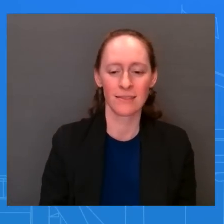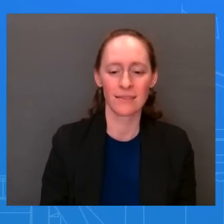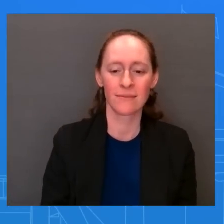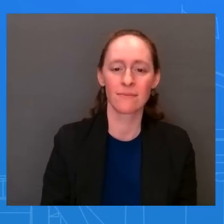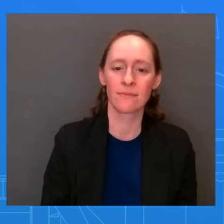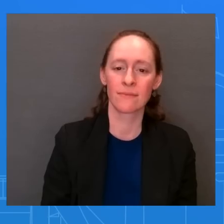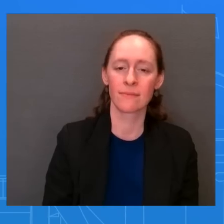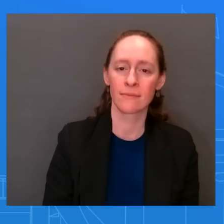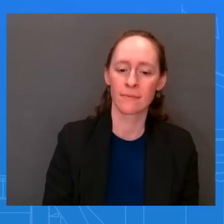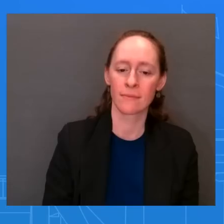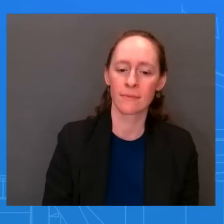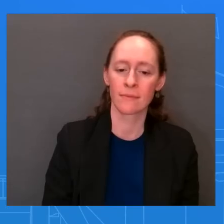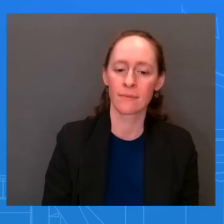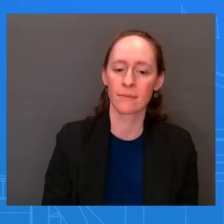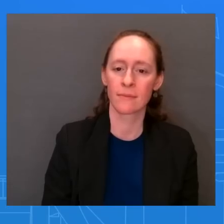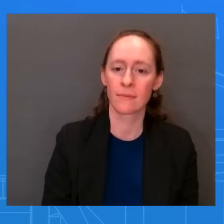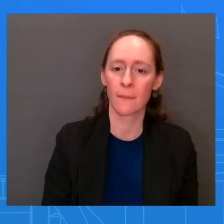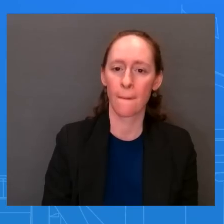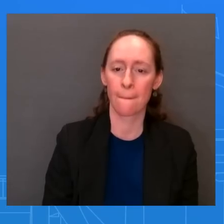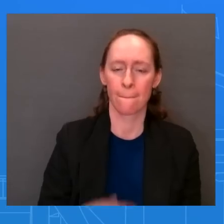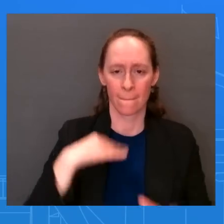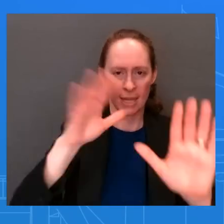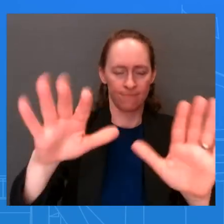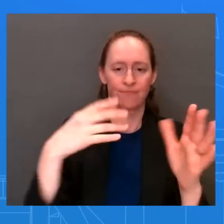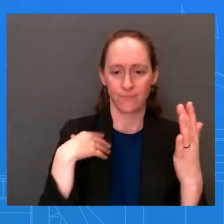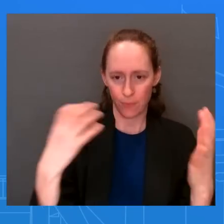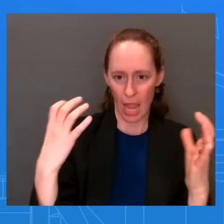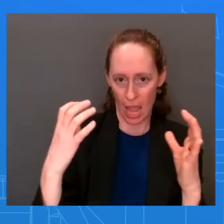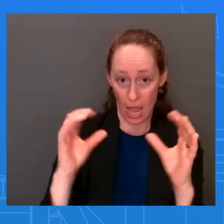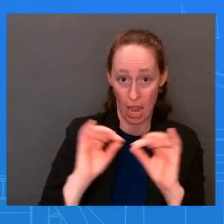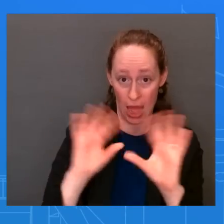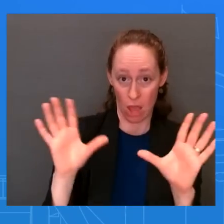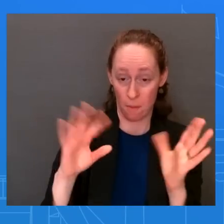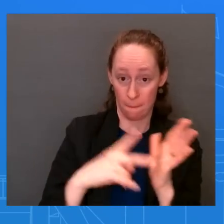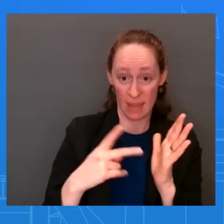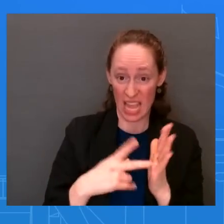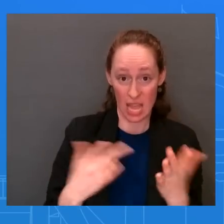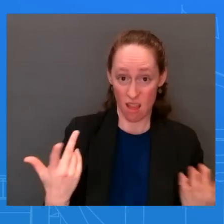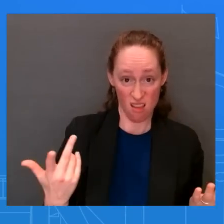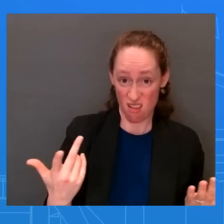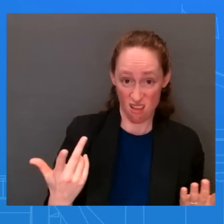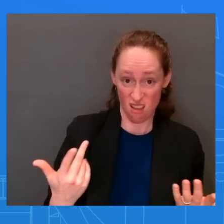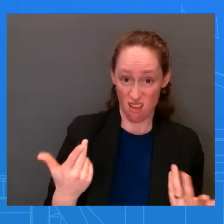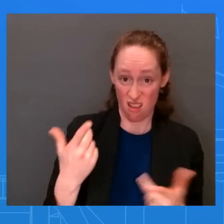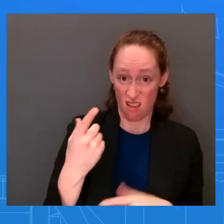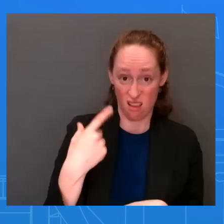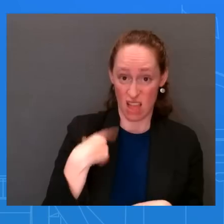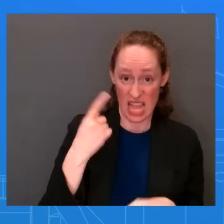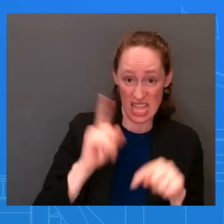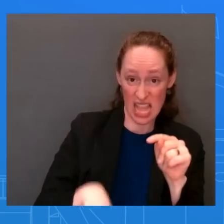From this point on, are you not going to be taking questions about the classified documents? Ms. Jean-Pierre: I have been very clear over and over again